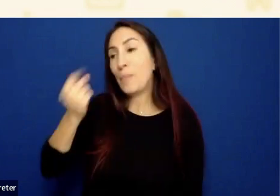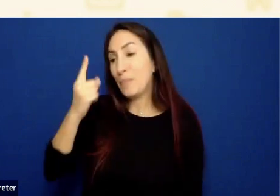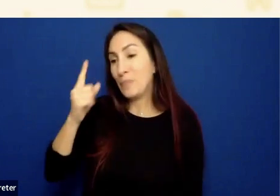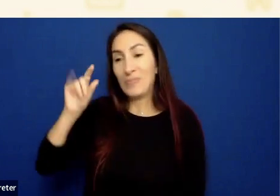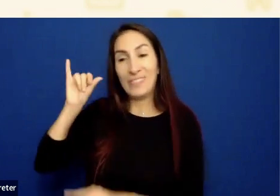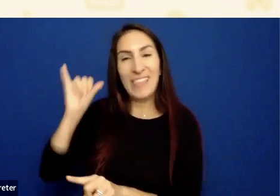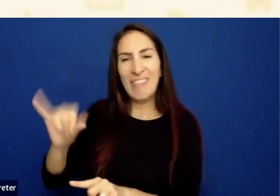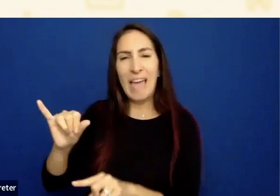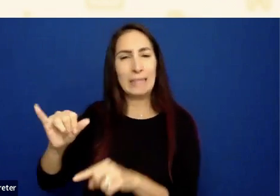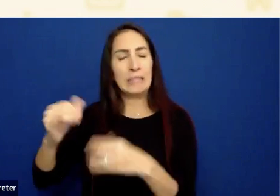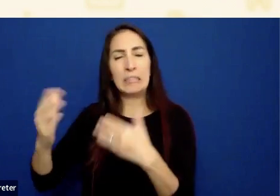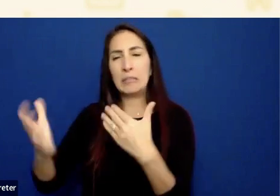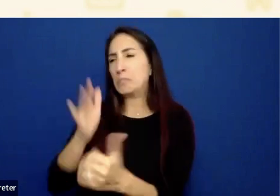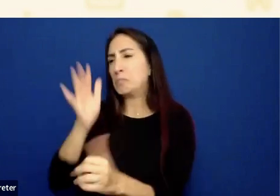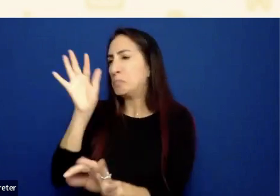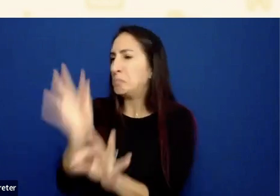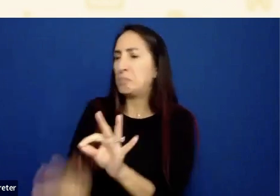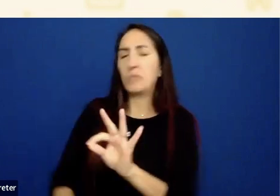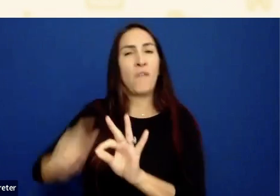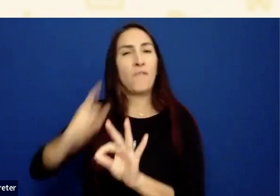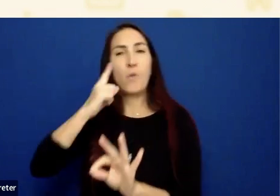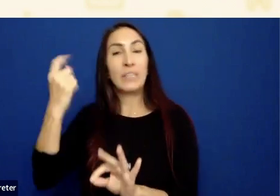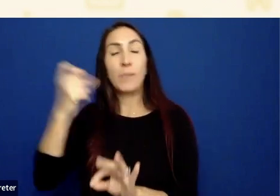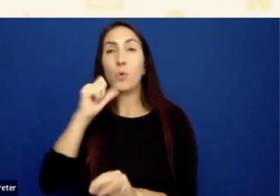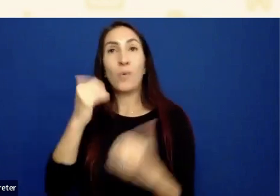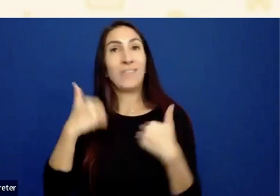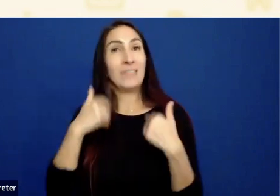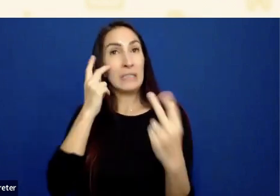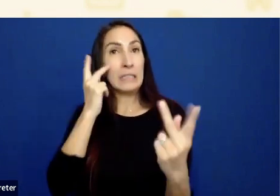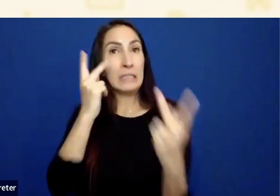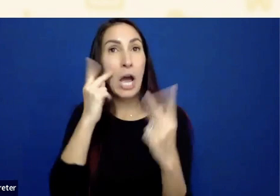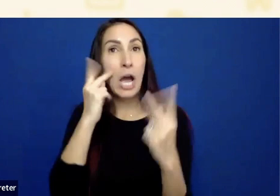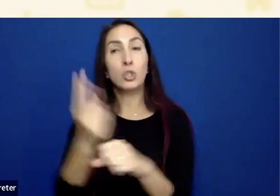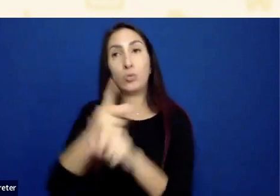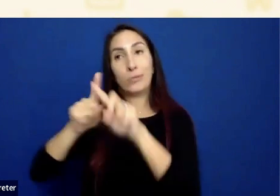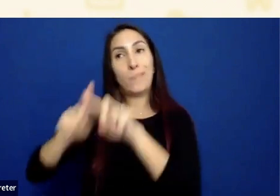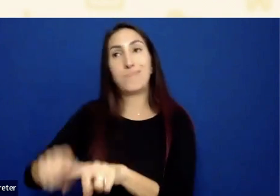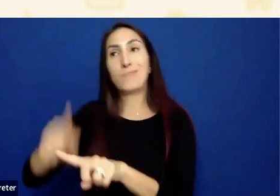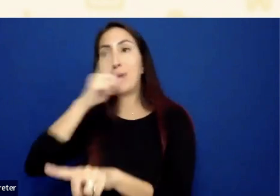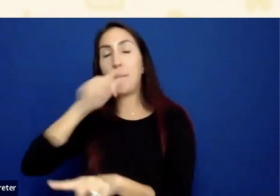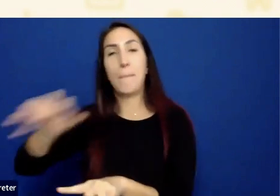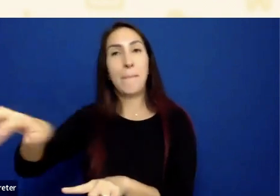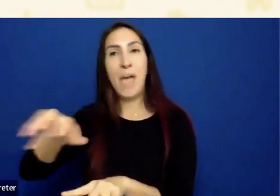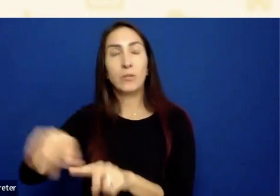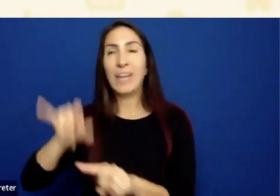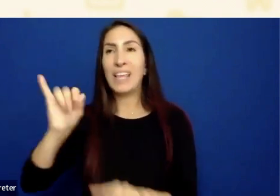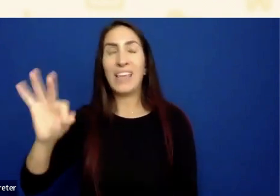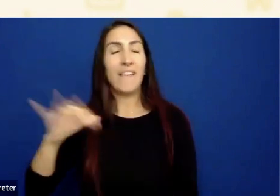for somebody who's sighted, using a mouse, but is incredibly confusing if you're not. Well, I would expect that